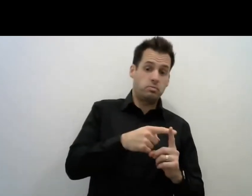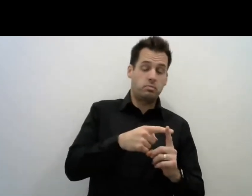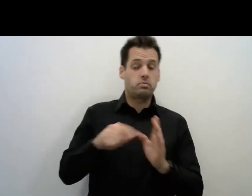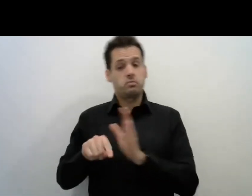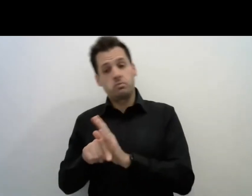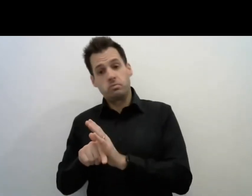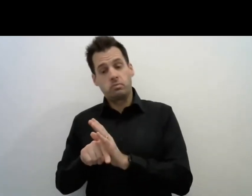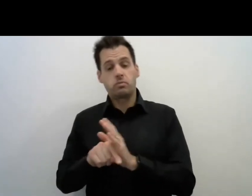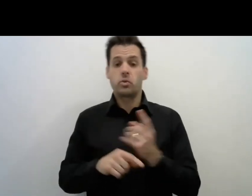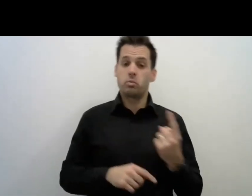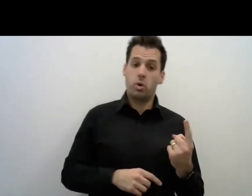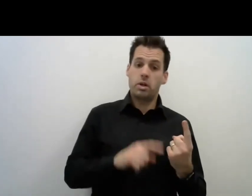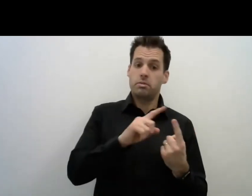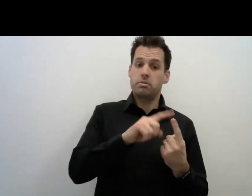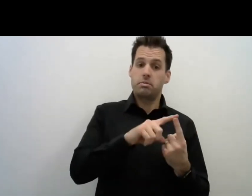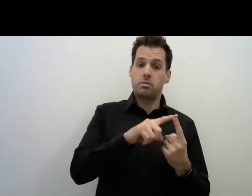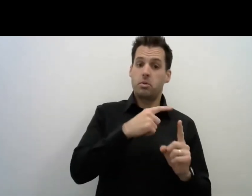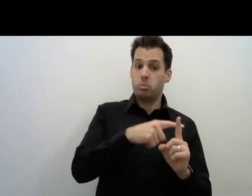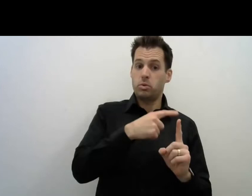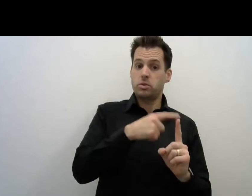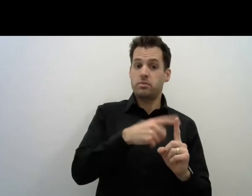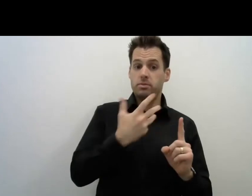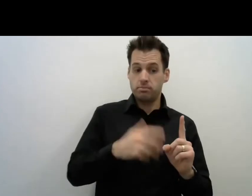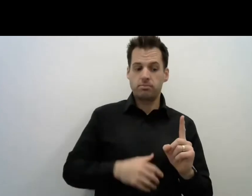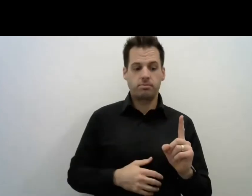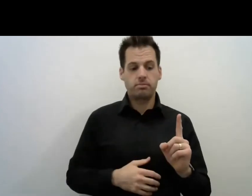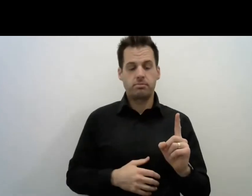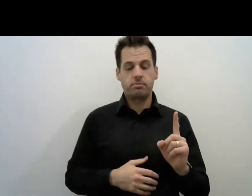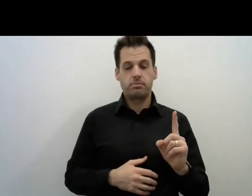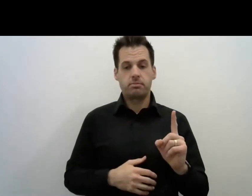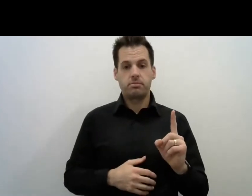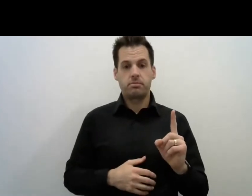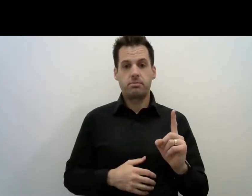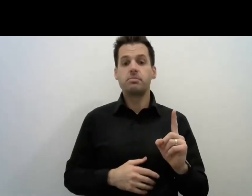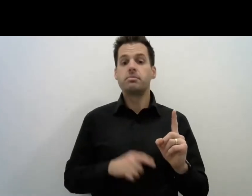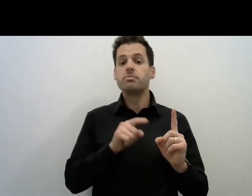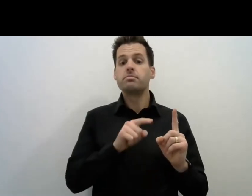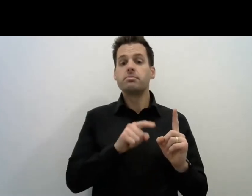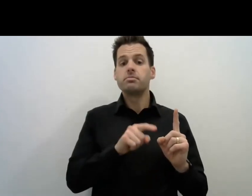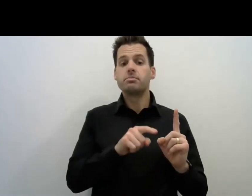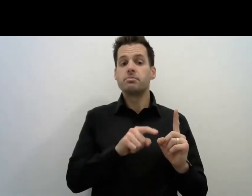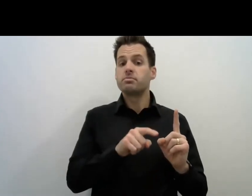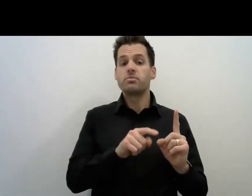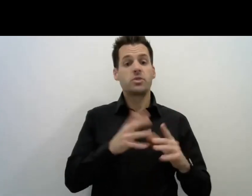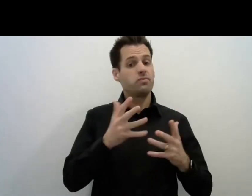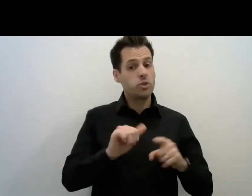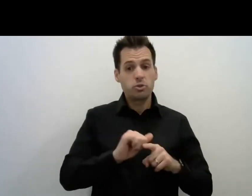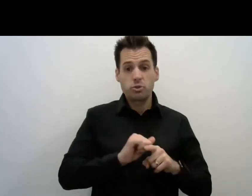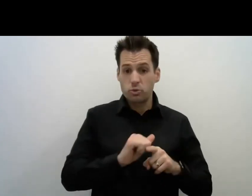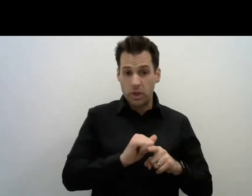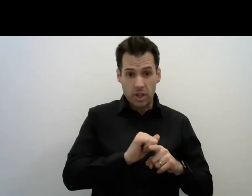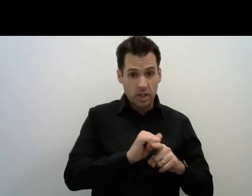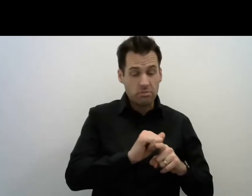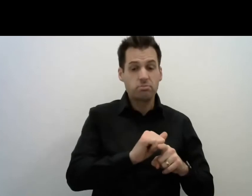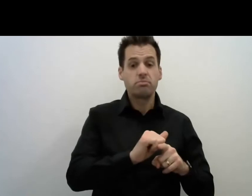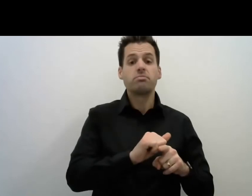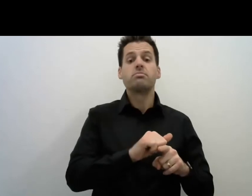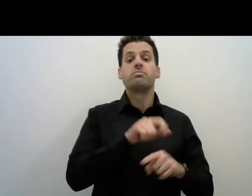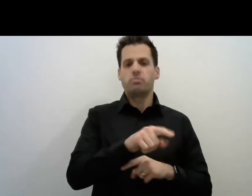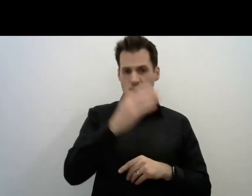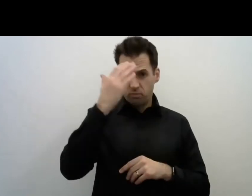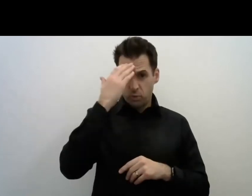the ones the positive side for me is that she has been trained now to respond to any